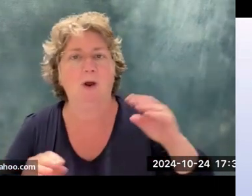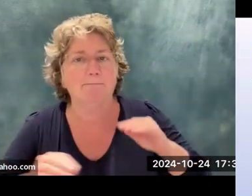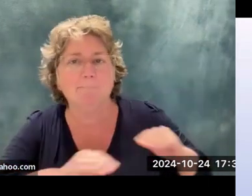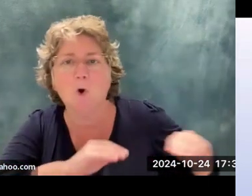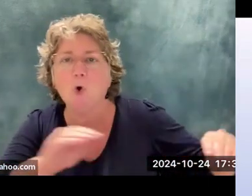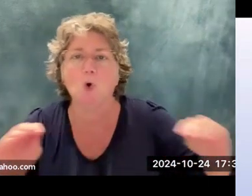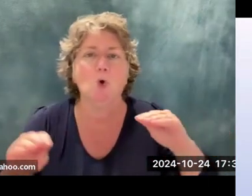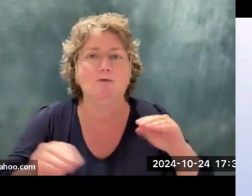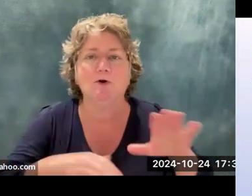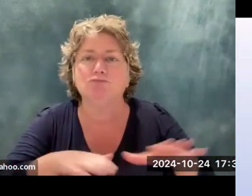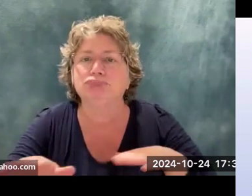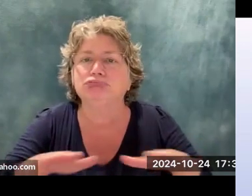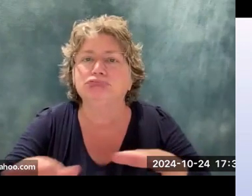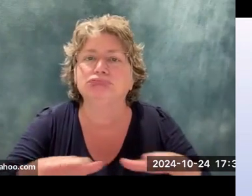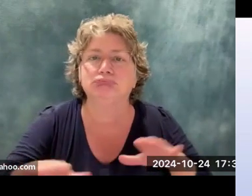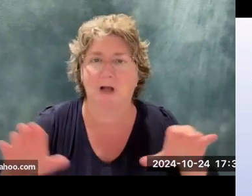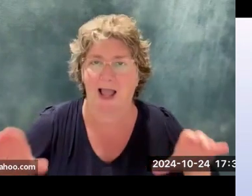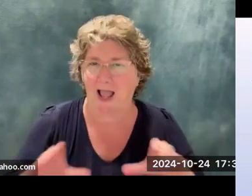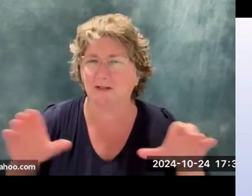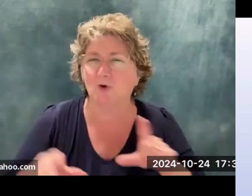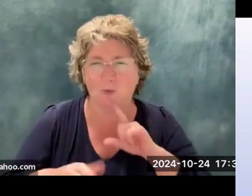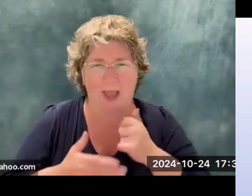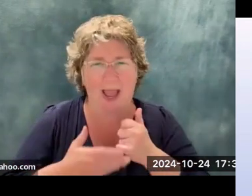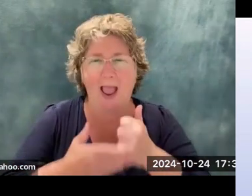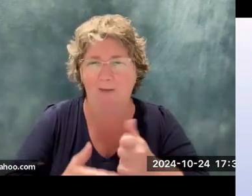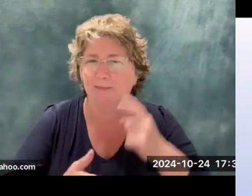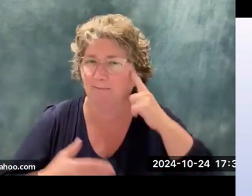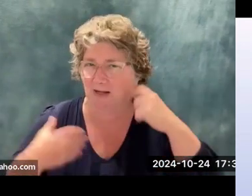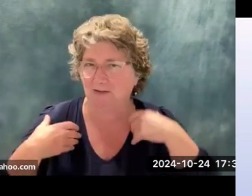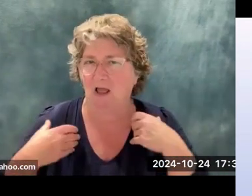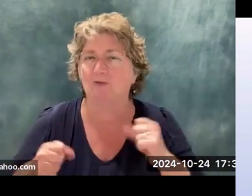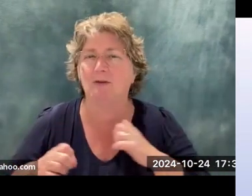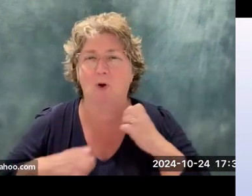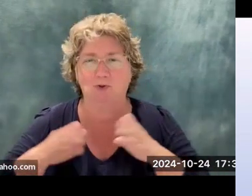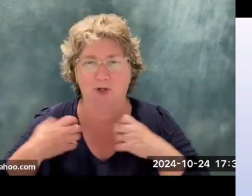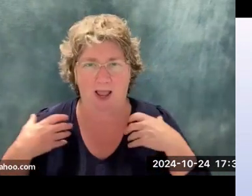was very helpful for their mental and emotional health and well-being.